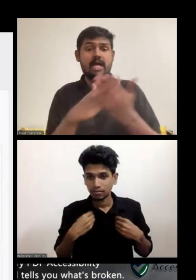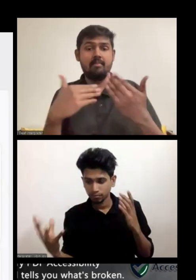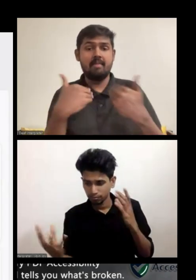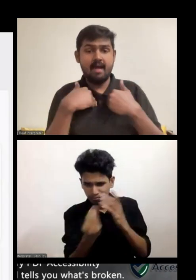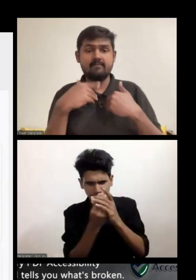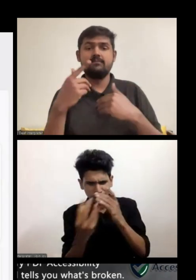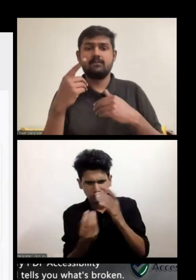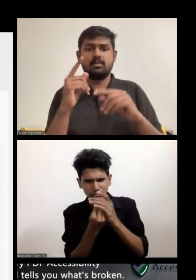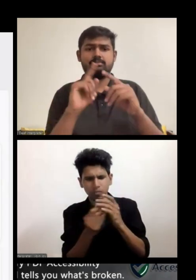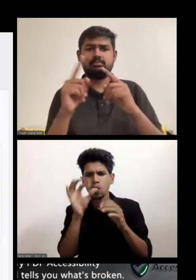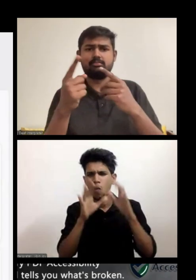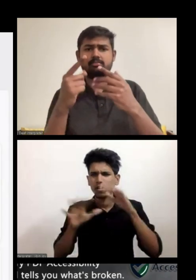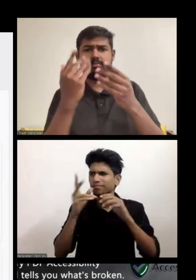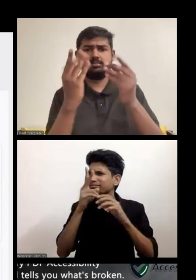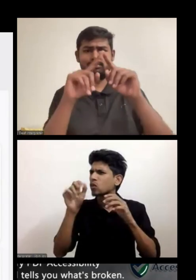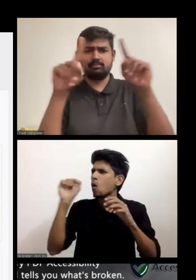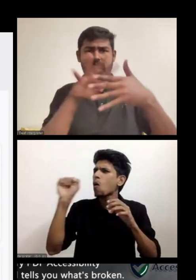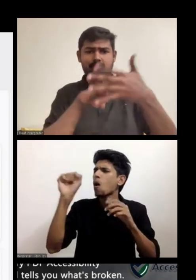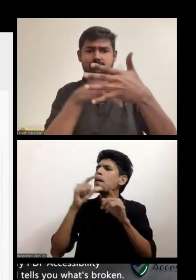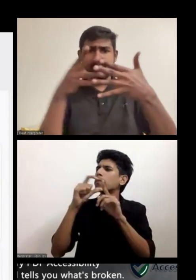including government, non-government health sectors, everything.